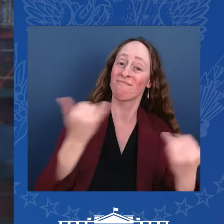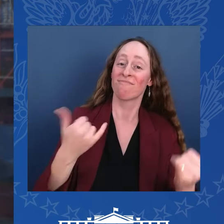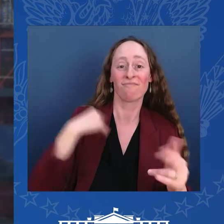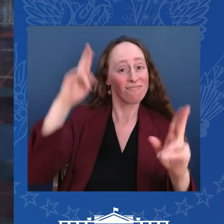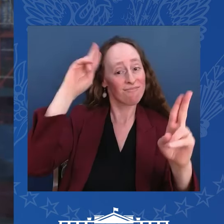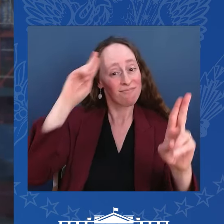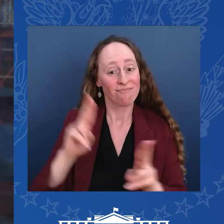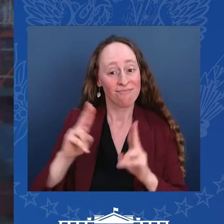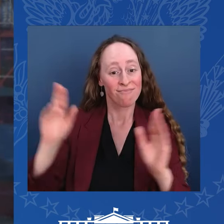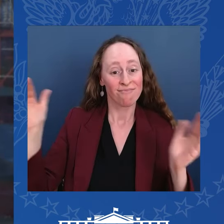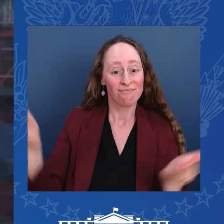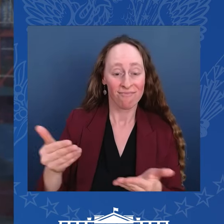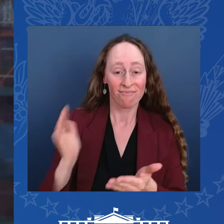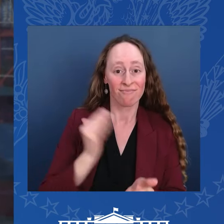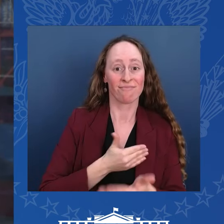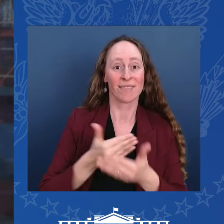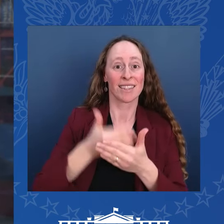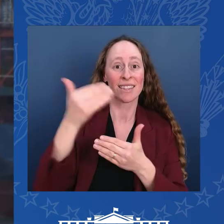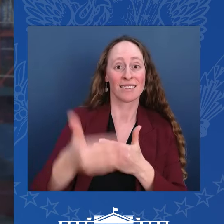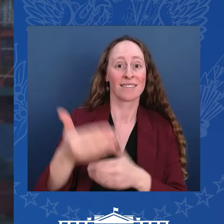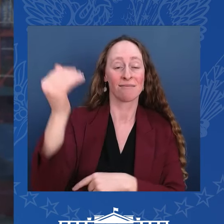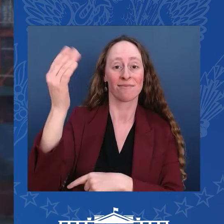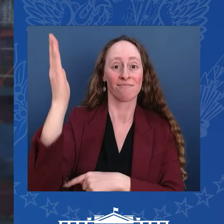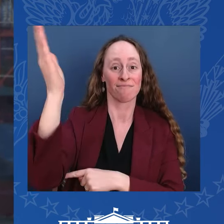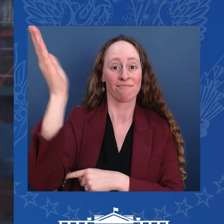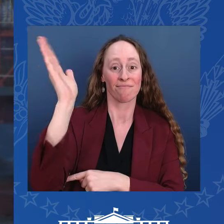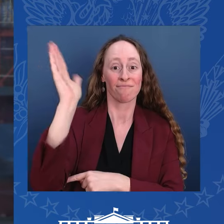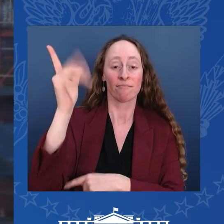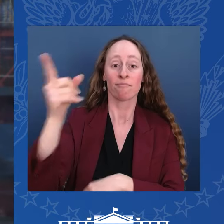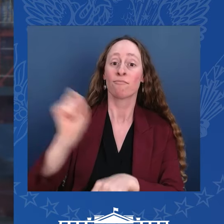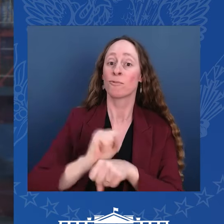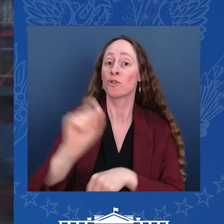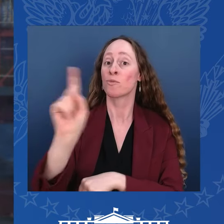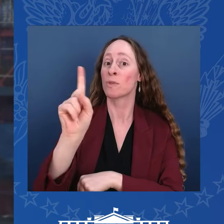She is a port worker. She's a proud member of ILA.